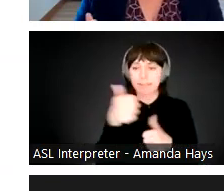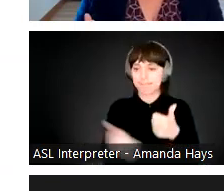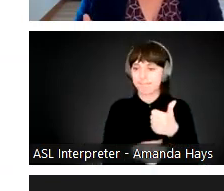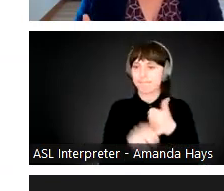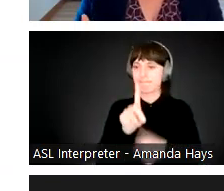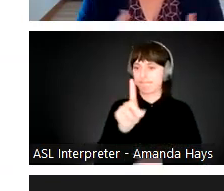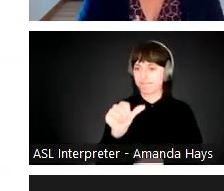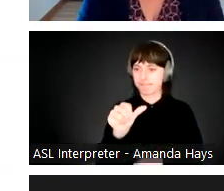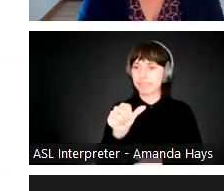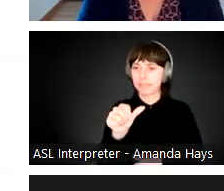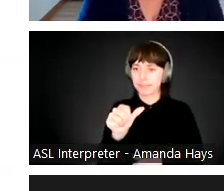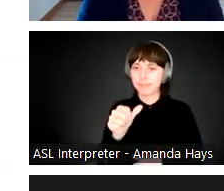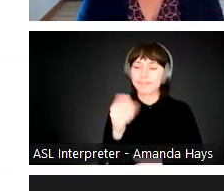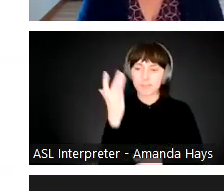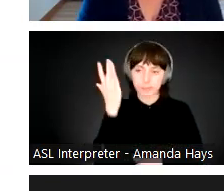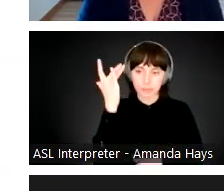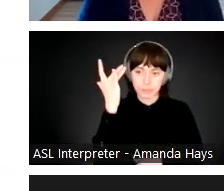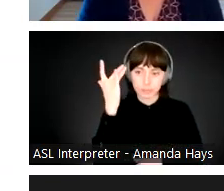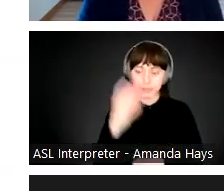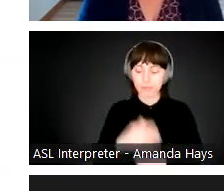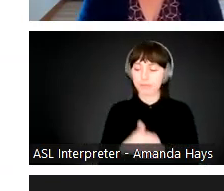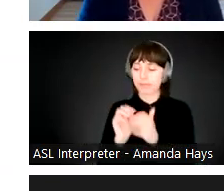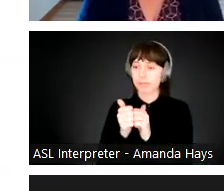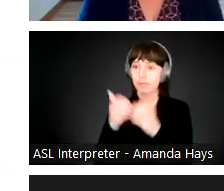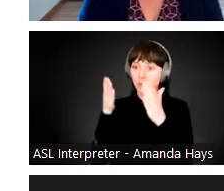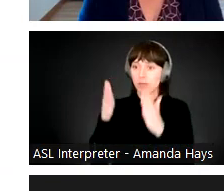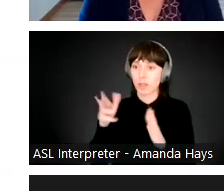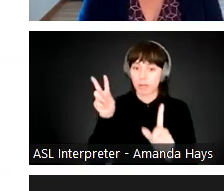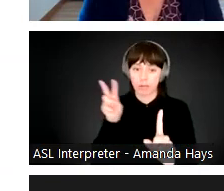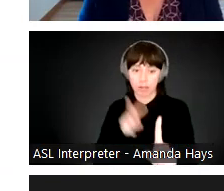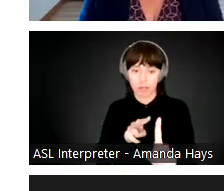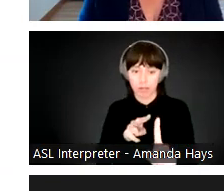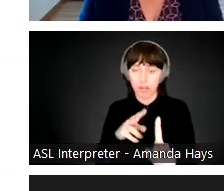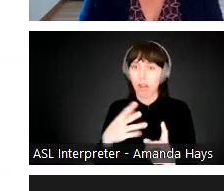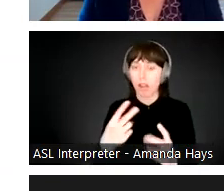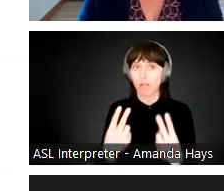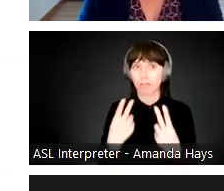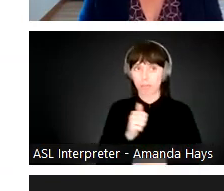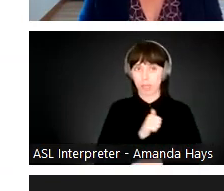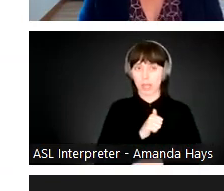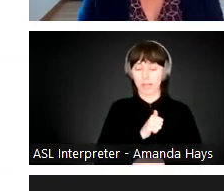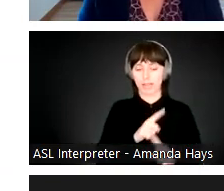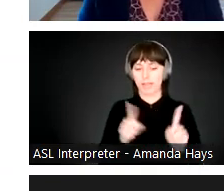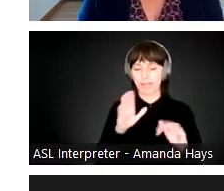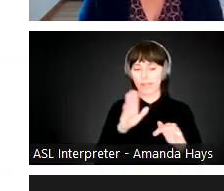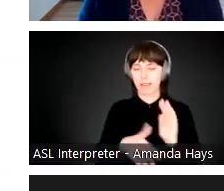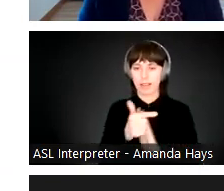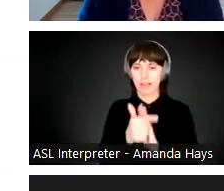how someone perceives you and how you perceive yourself is different than a